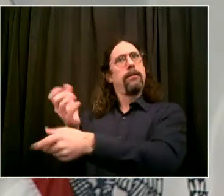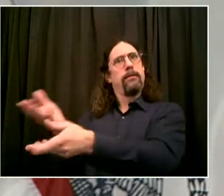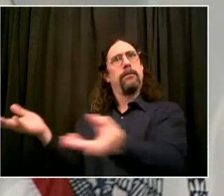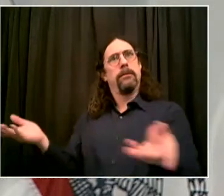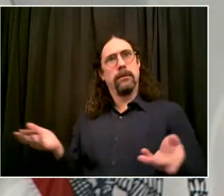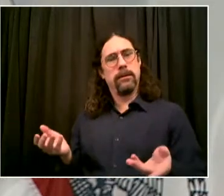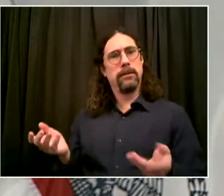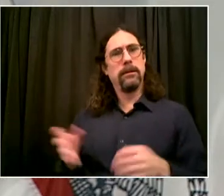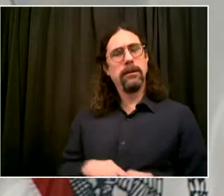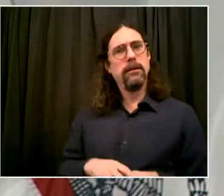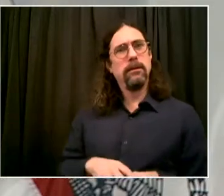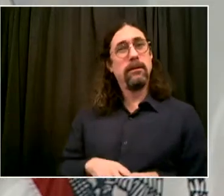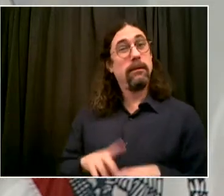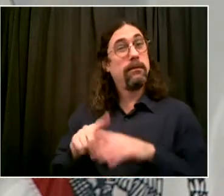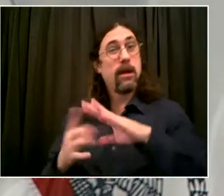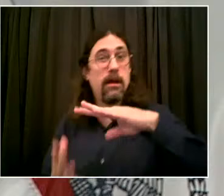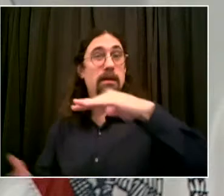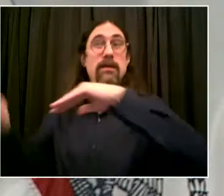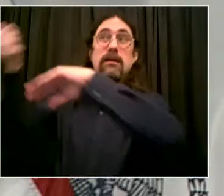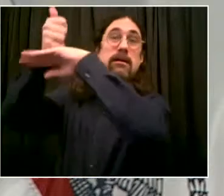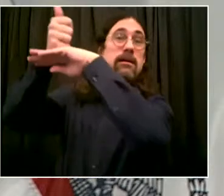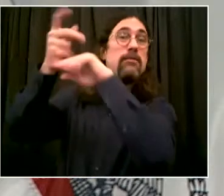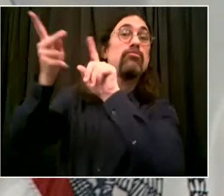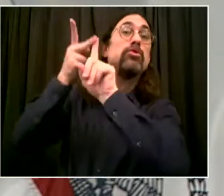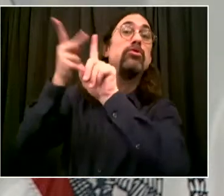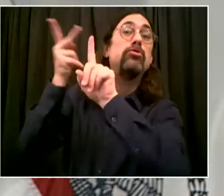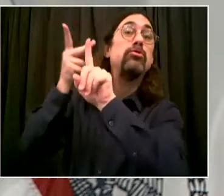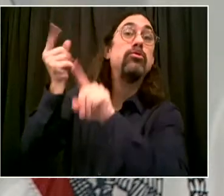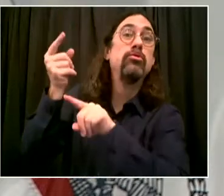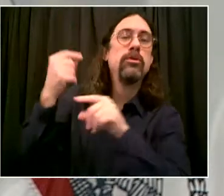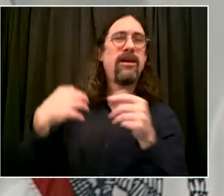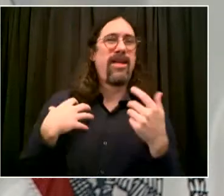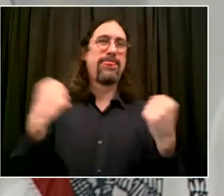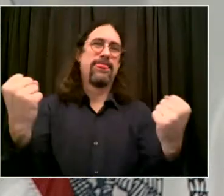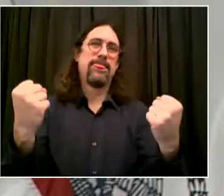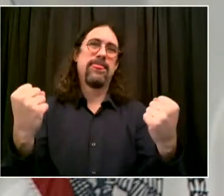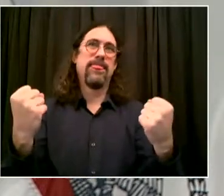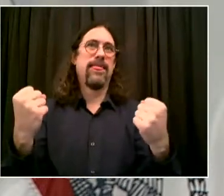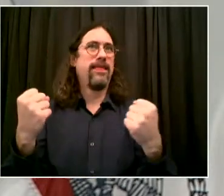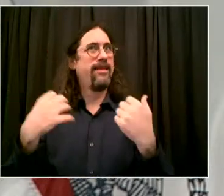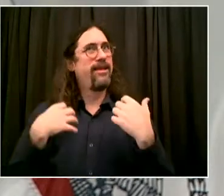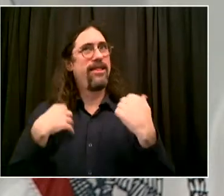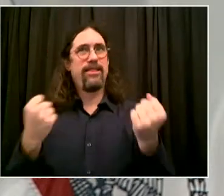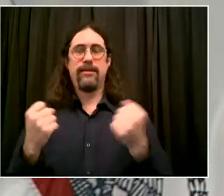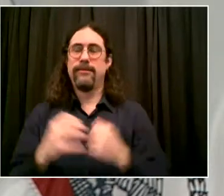THE CENTRAL FOCUS IS HEALTH AND D SAFETY. AT THIS MOMENT HAVE TOO MANY